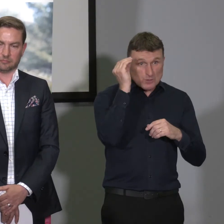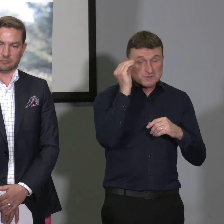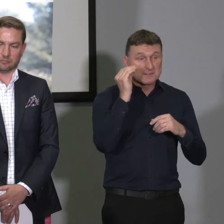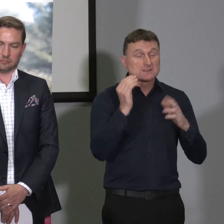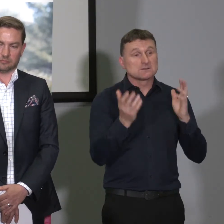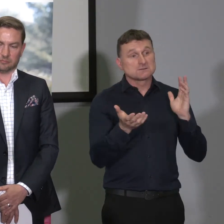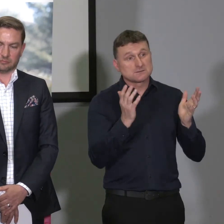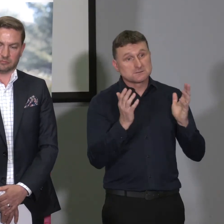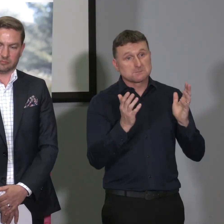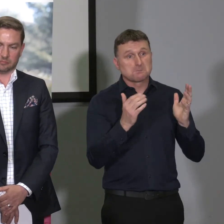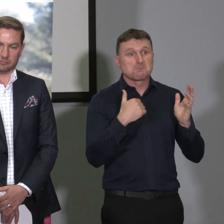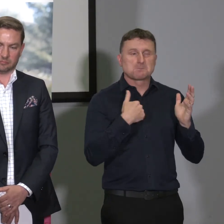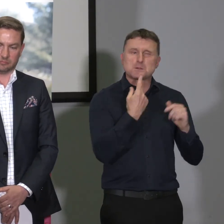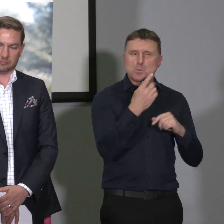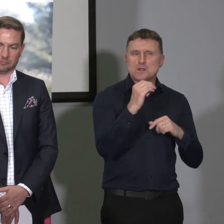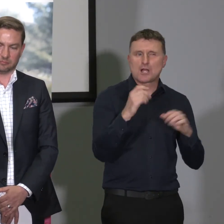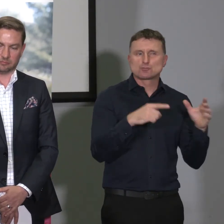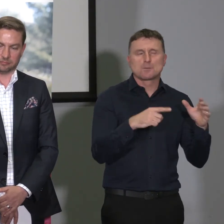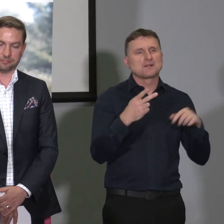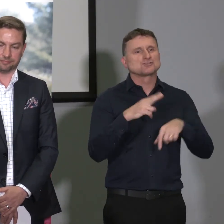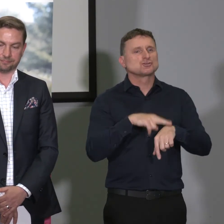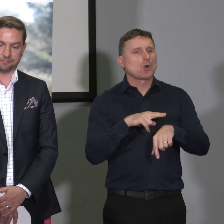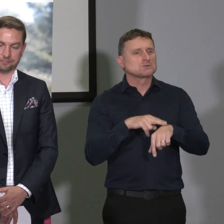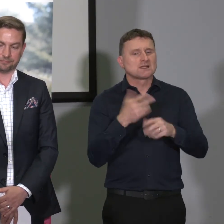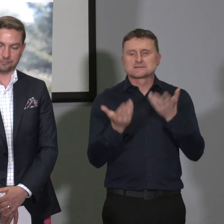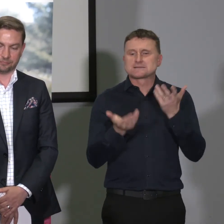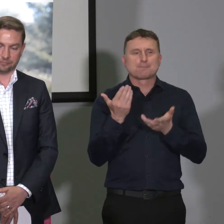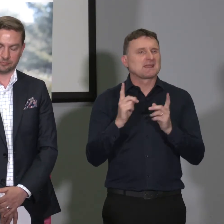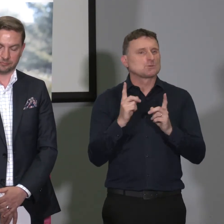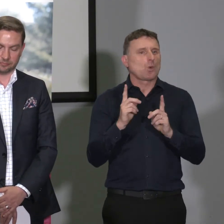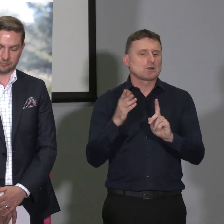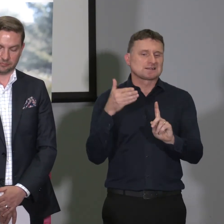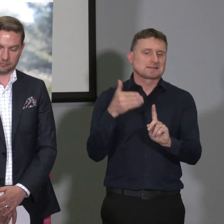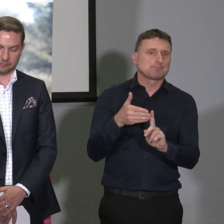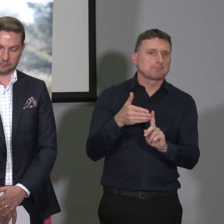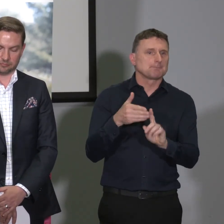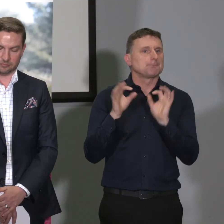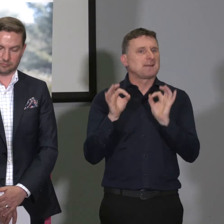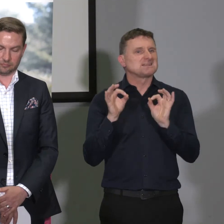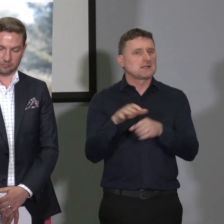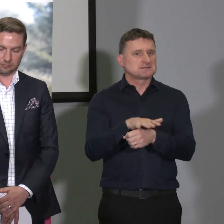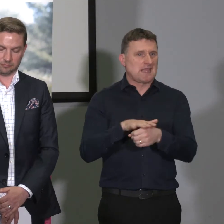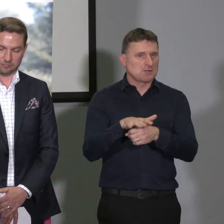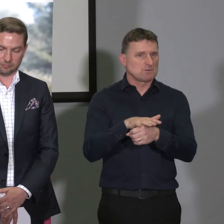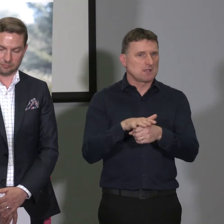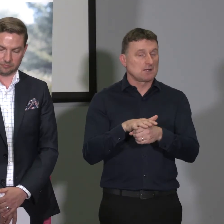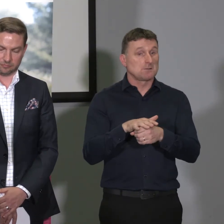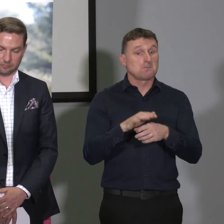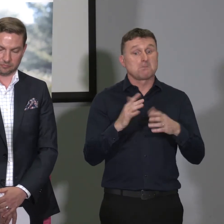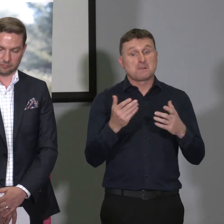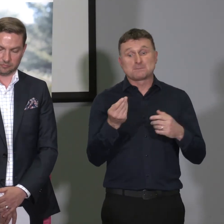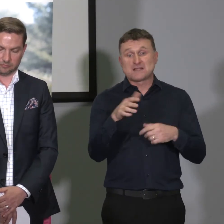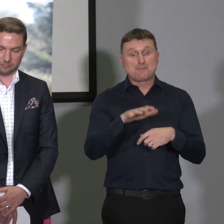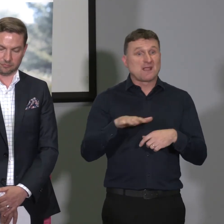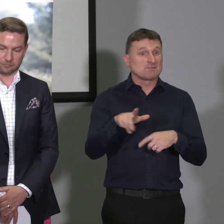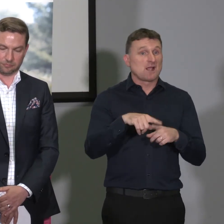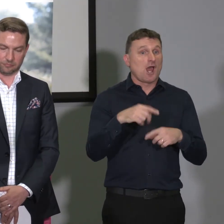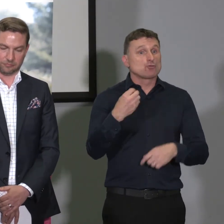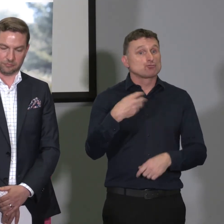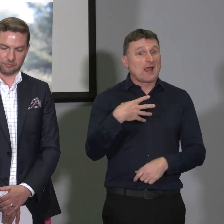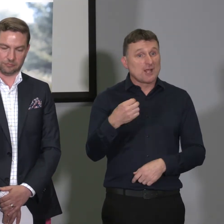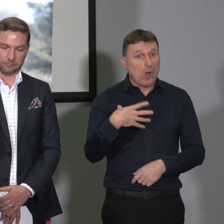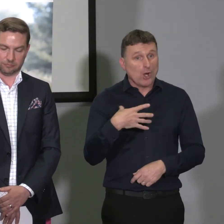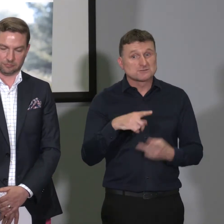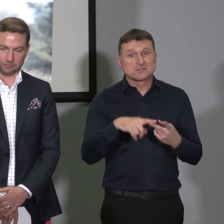nurses, in terms of doctors,